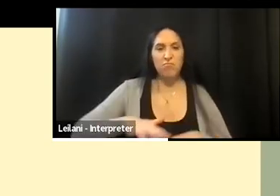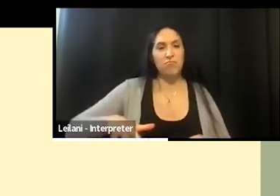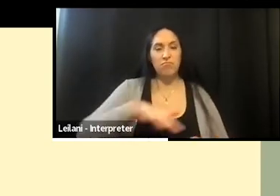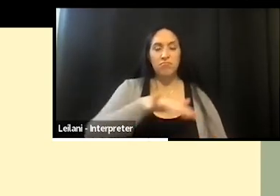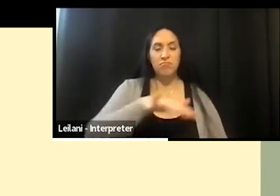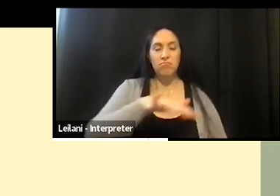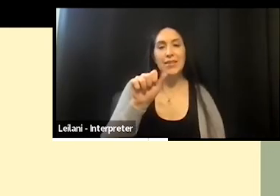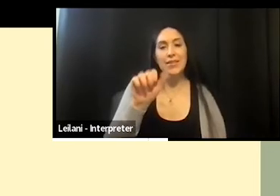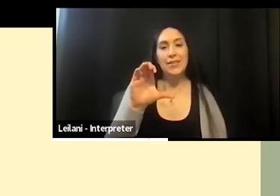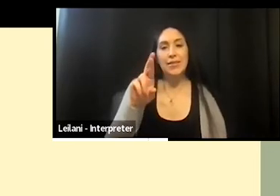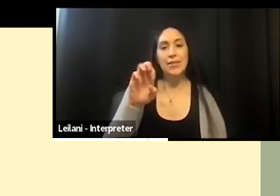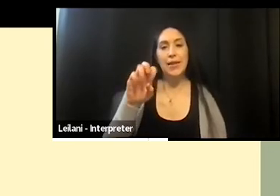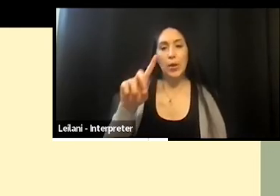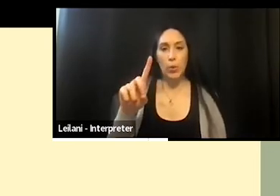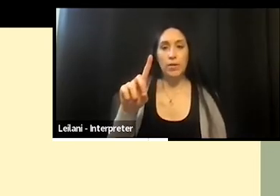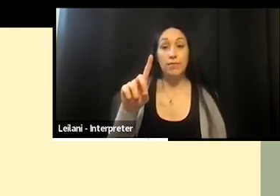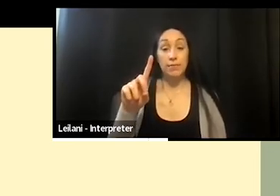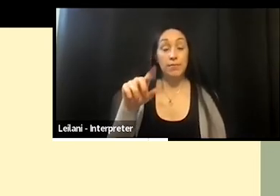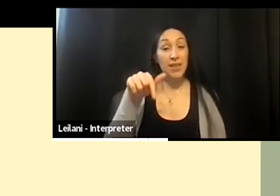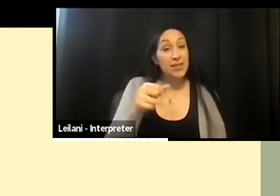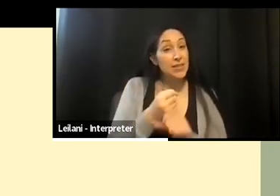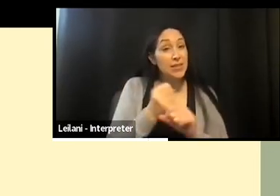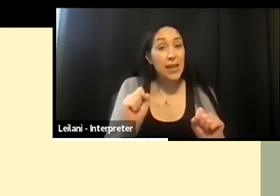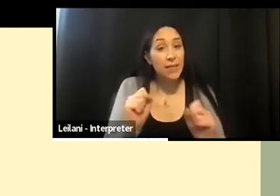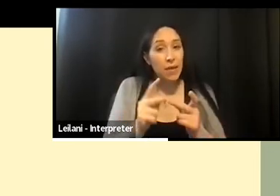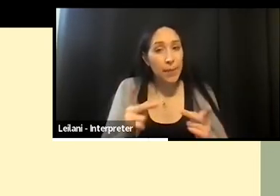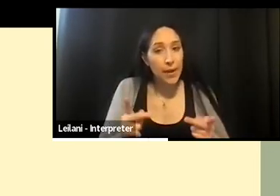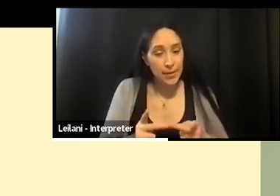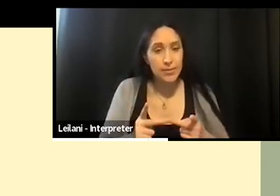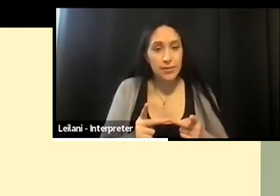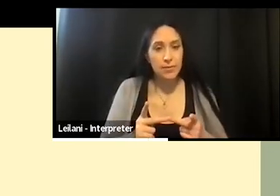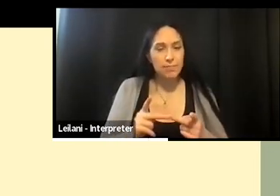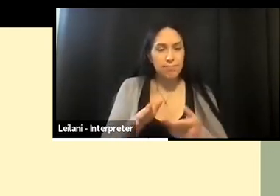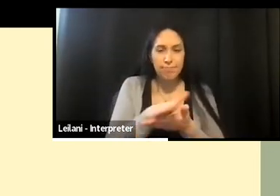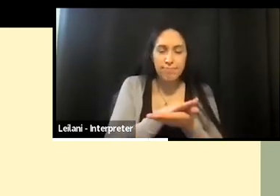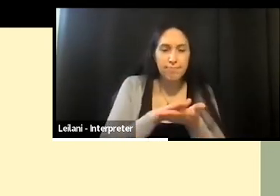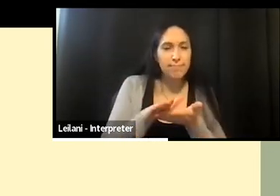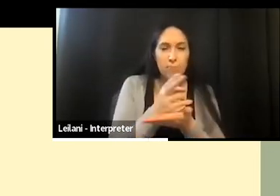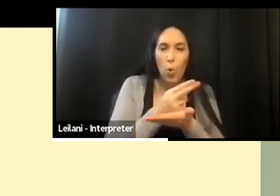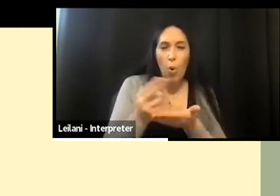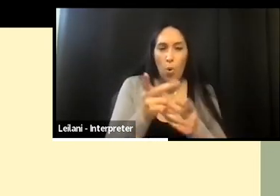This will be a safe place. This will be a sacred and holy place, a place without time,